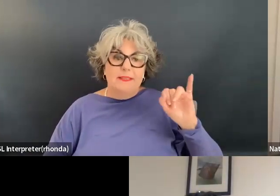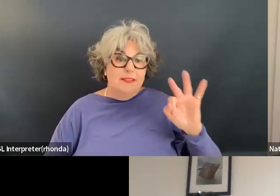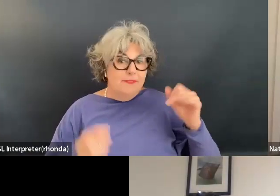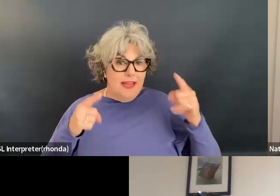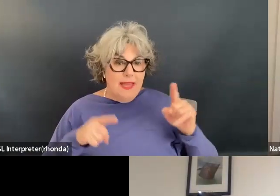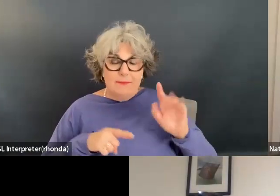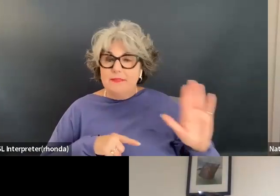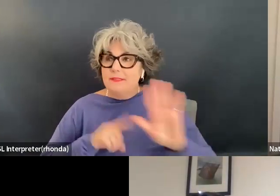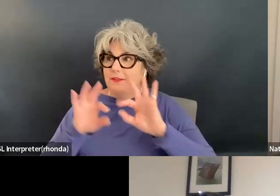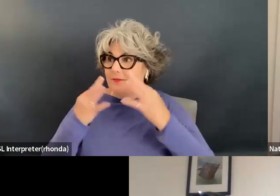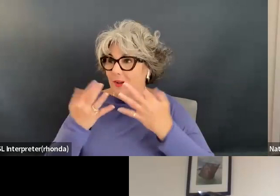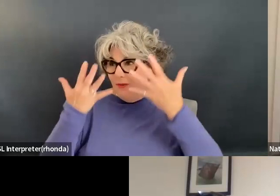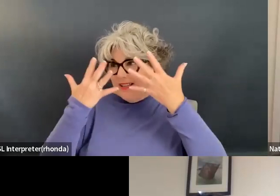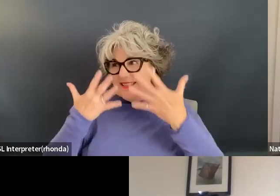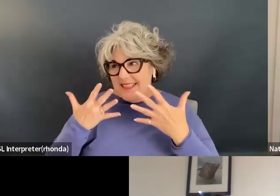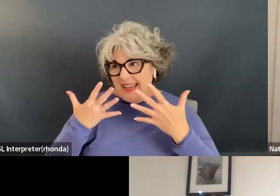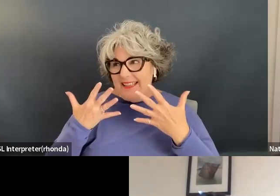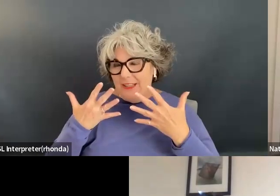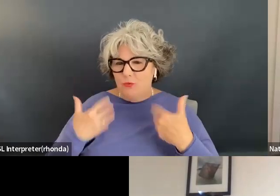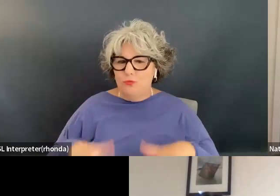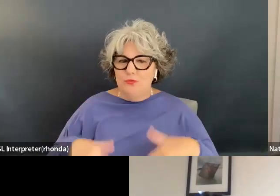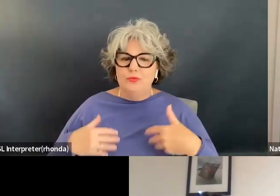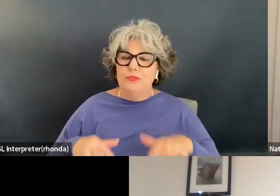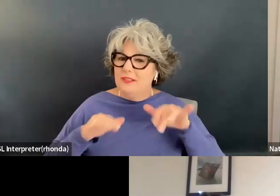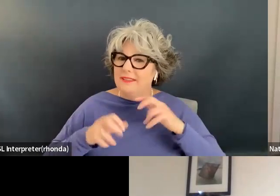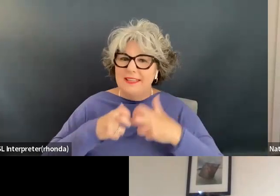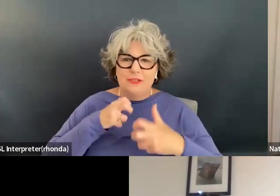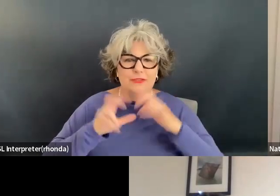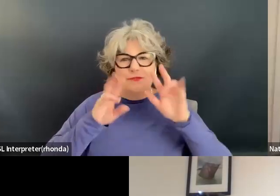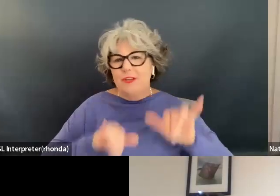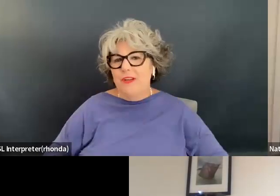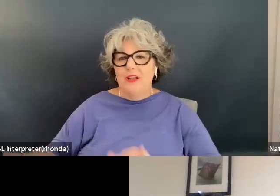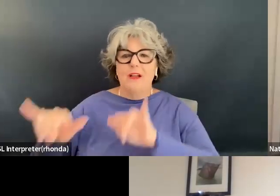and because sadly, it's a very common issue. Yeah. - And it's happening a lot.